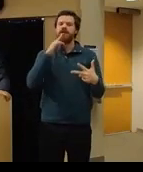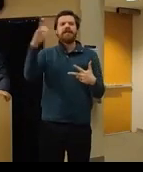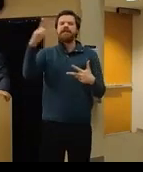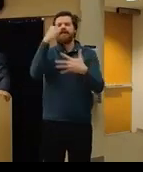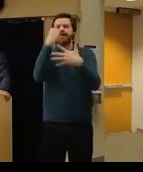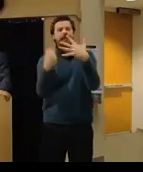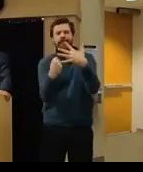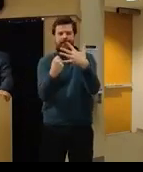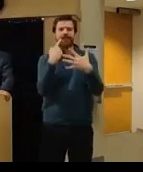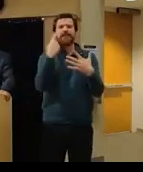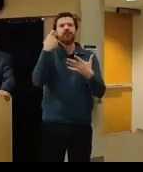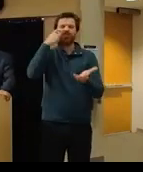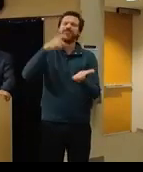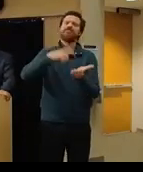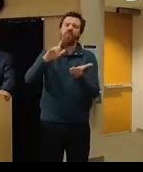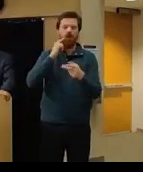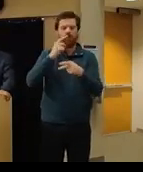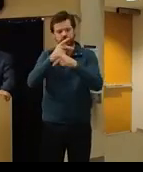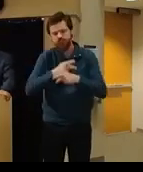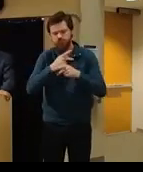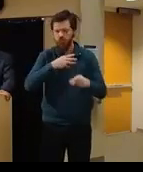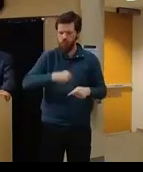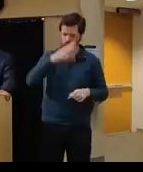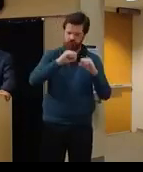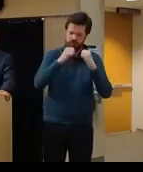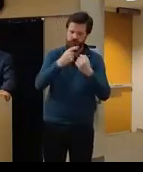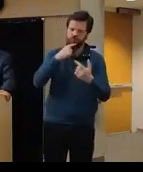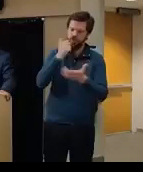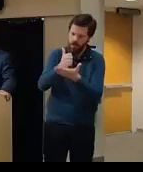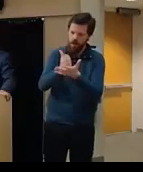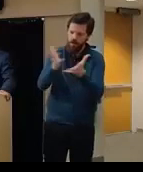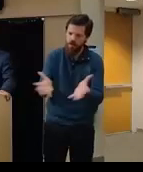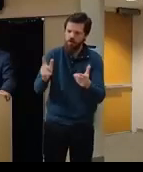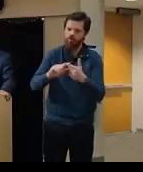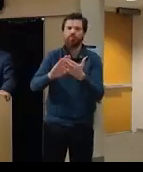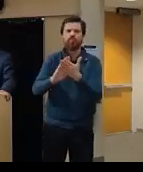believed they required the guidance and care of White Society to attain a degree of civilization